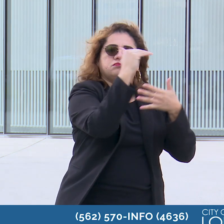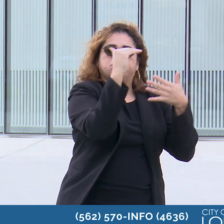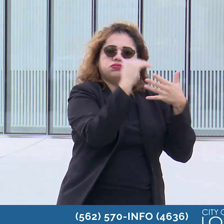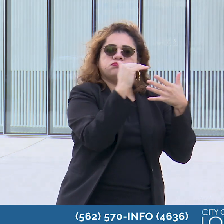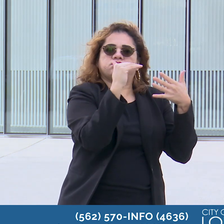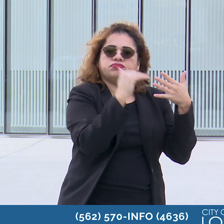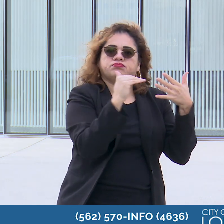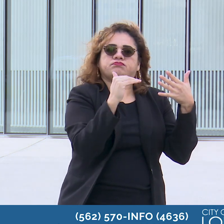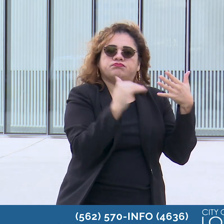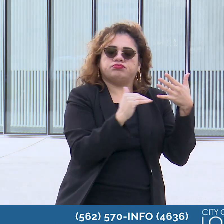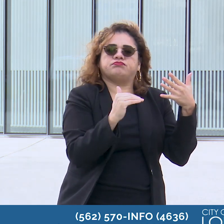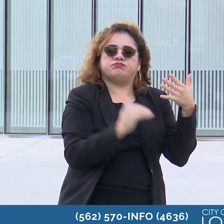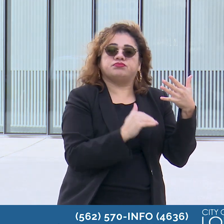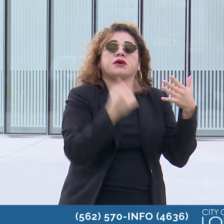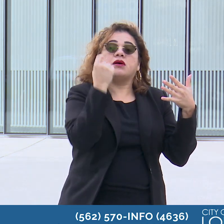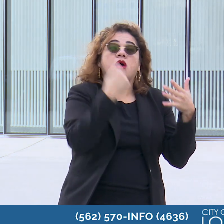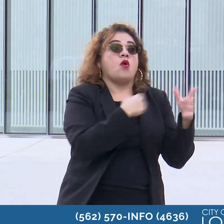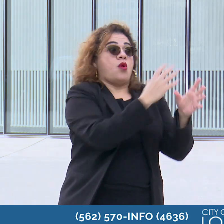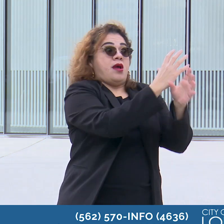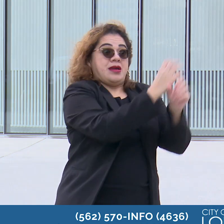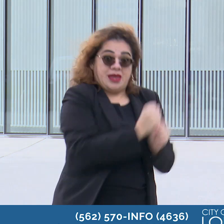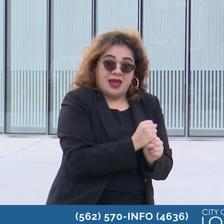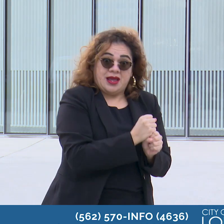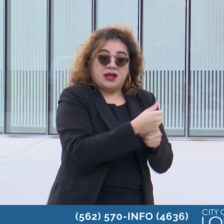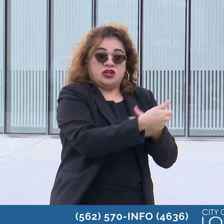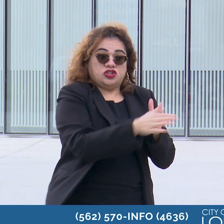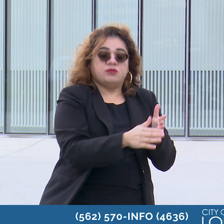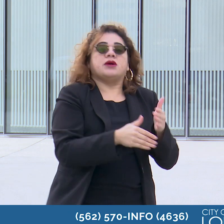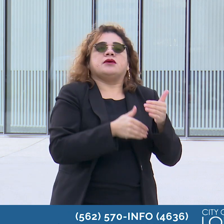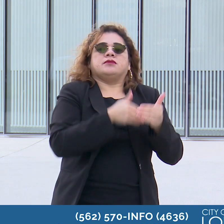the shipments that come in. I'm going to go through those in just a minute.